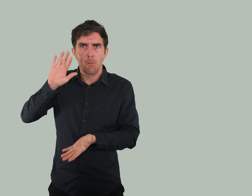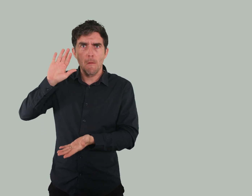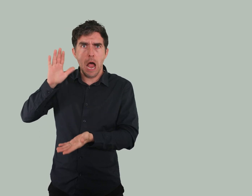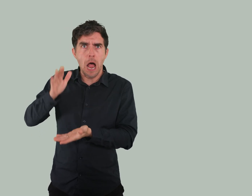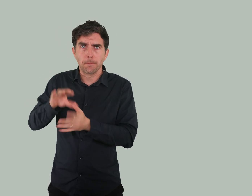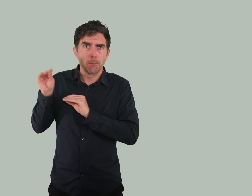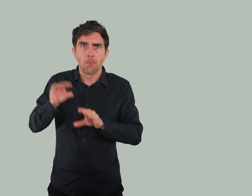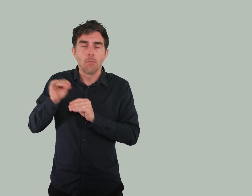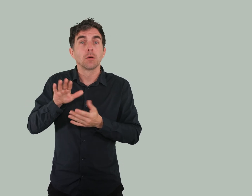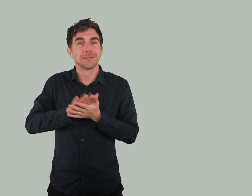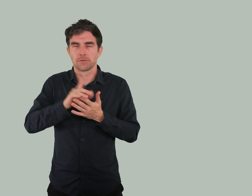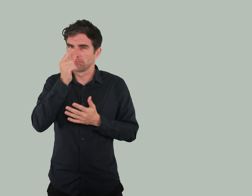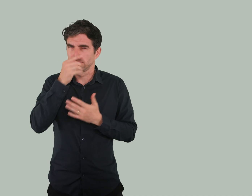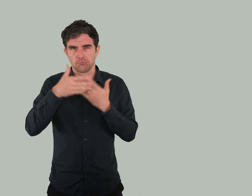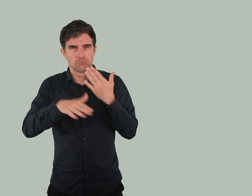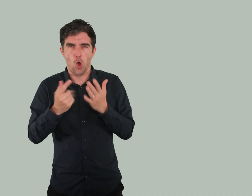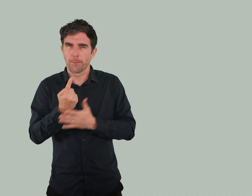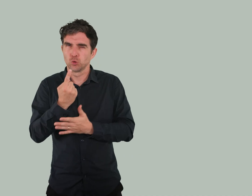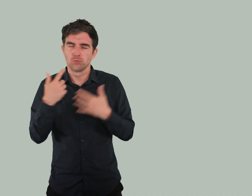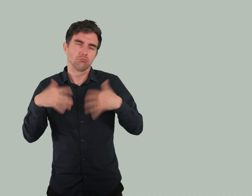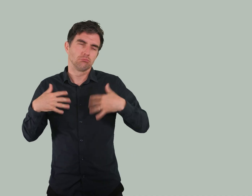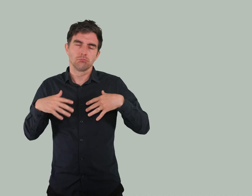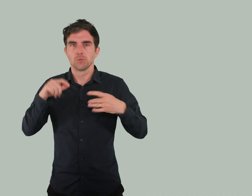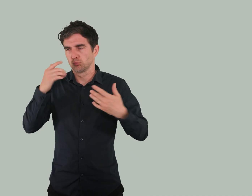But falling levels of net migration could create a big potential opportunity